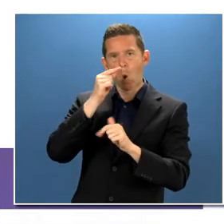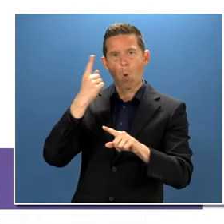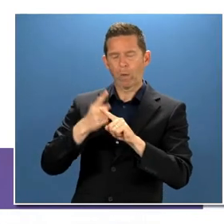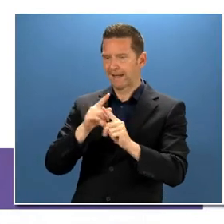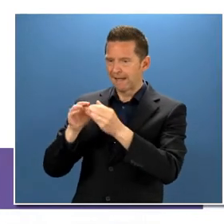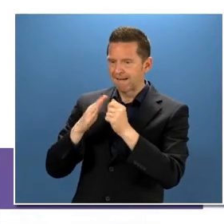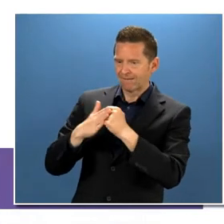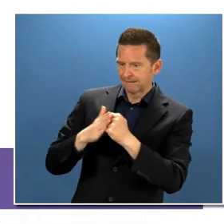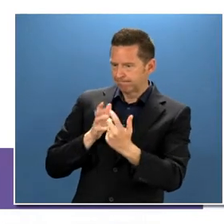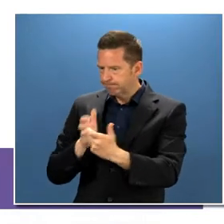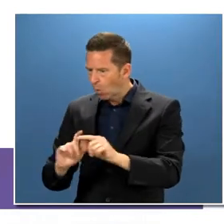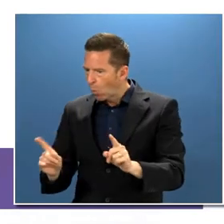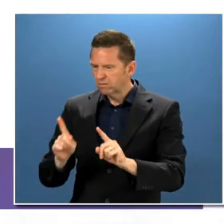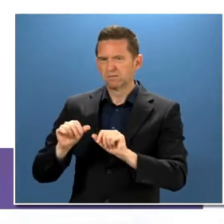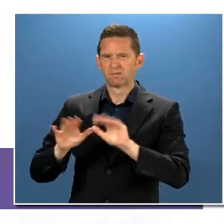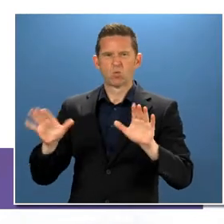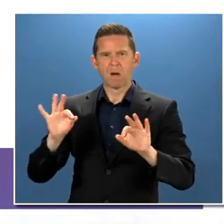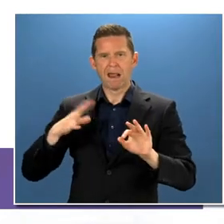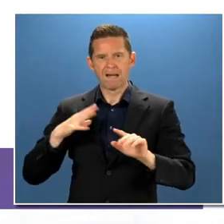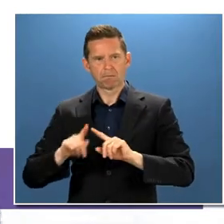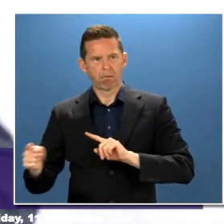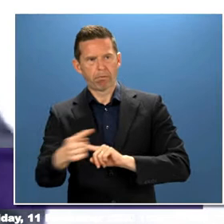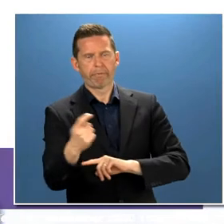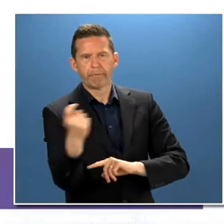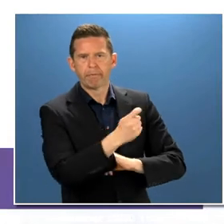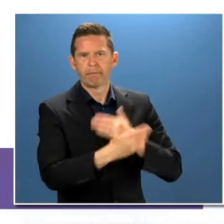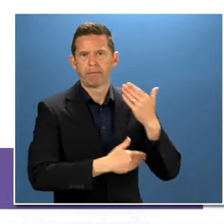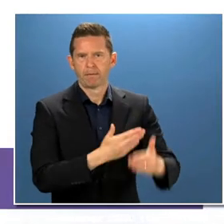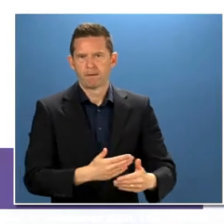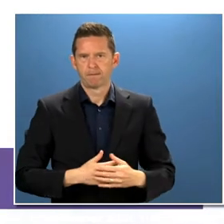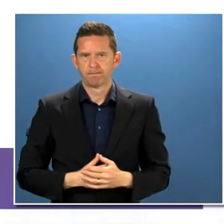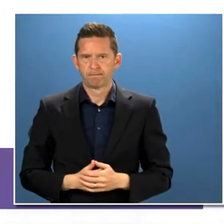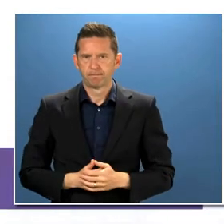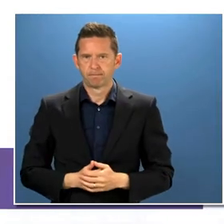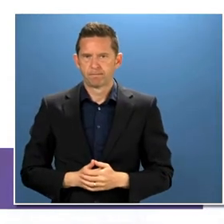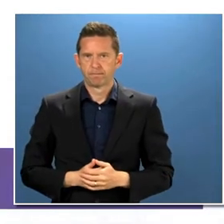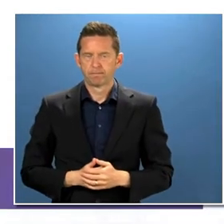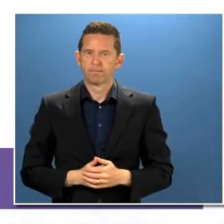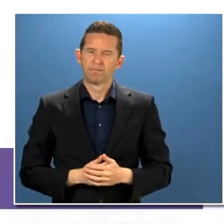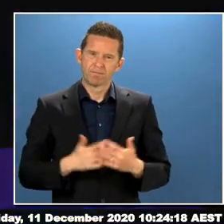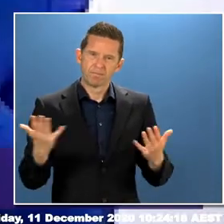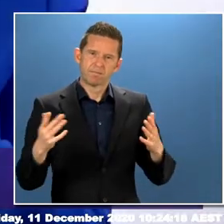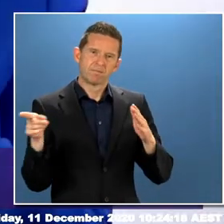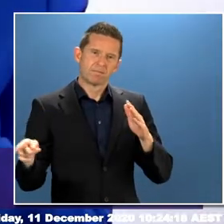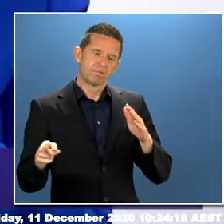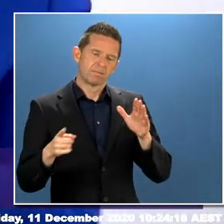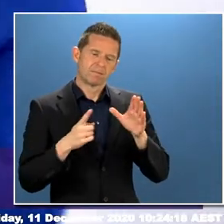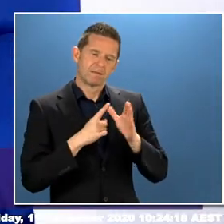I want to ask you about the work of the Human Rights Commission in receiving complaints. And that is not a specific function you have.